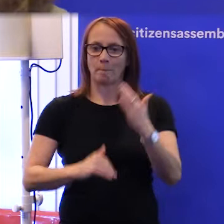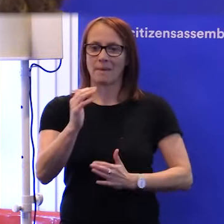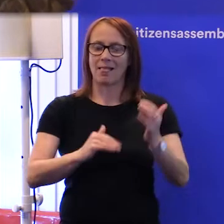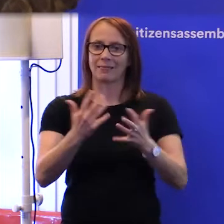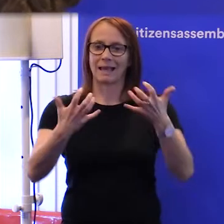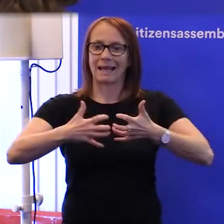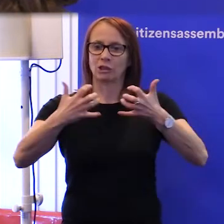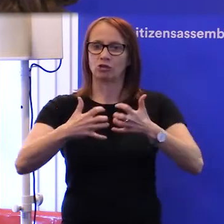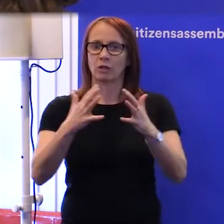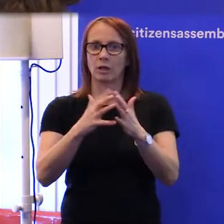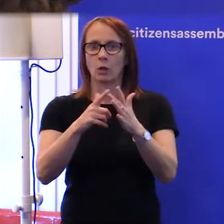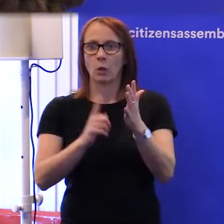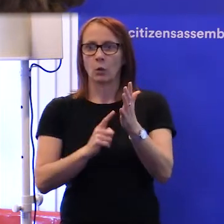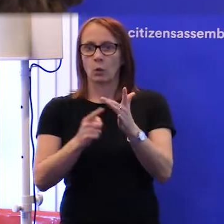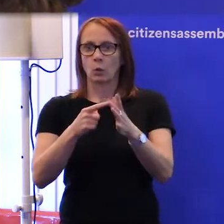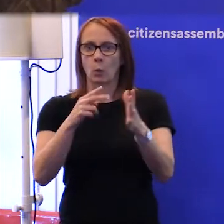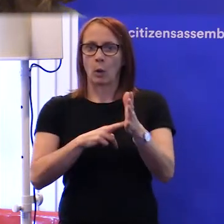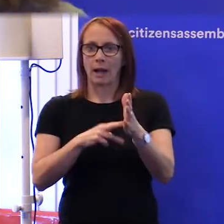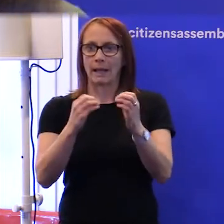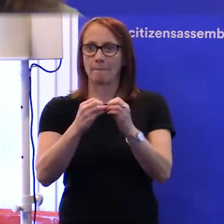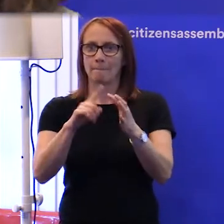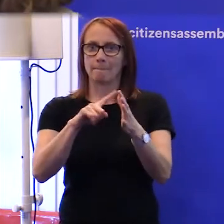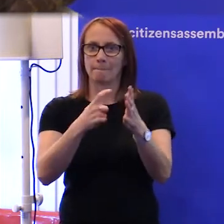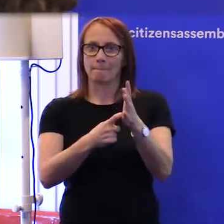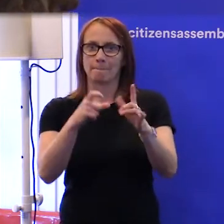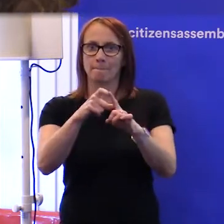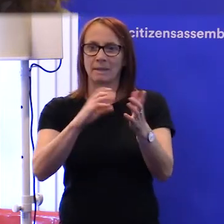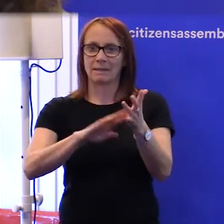William Beardmore sank or should I say invested probably a